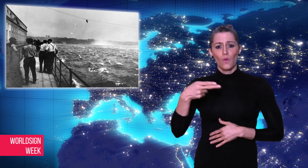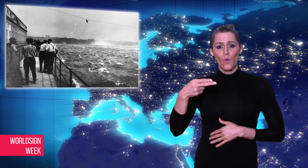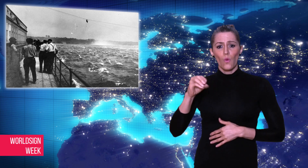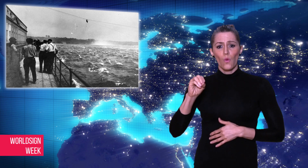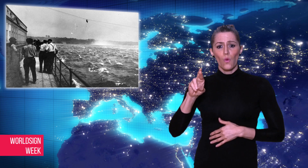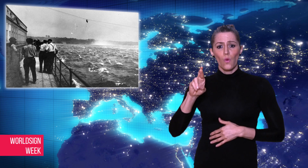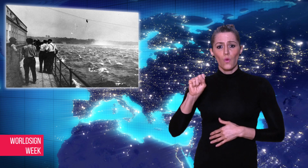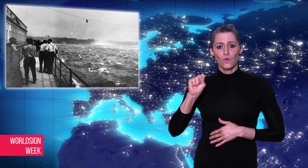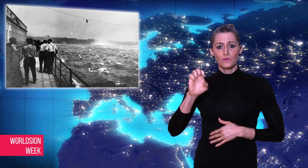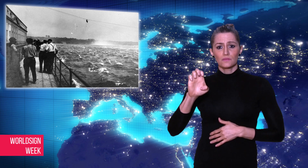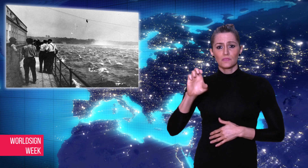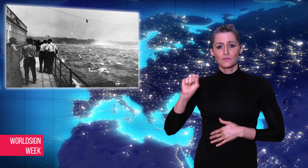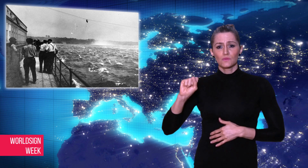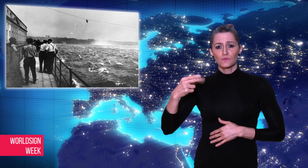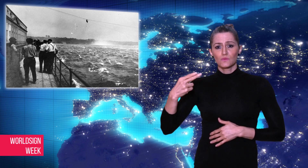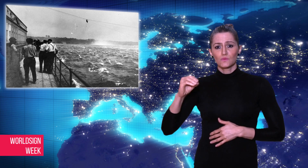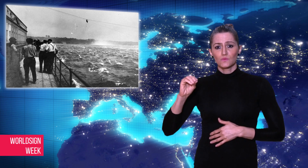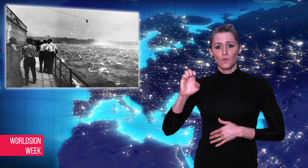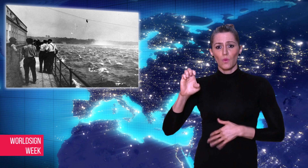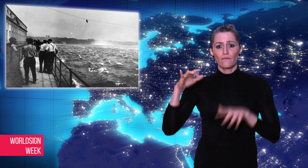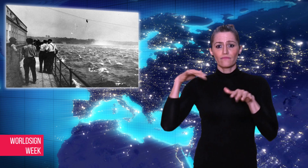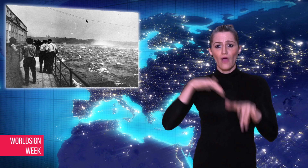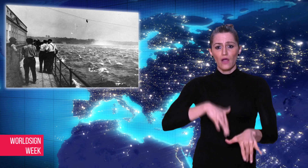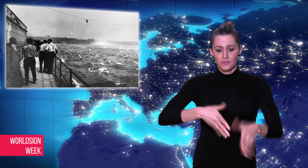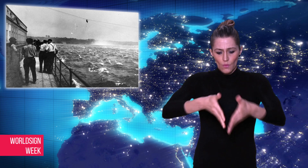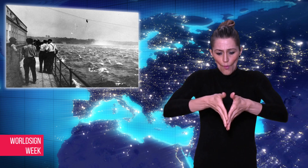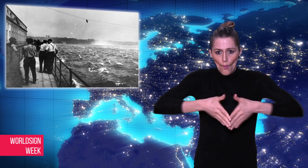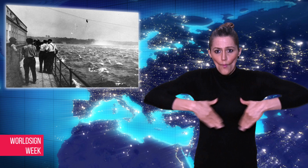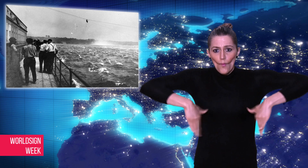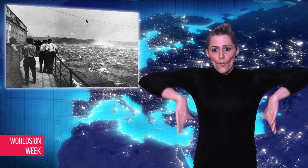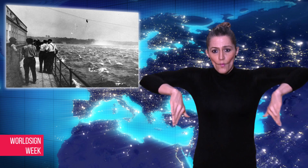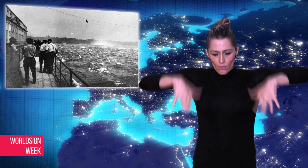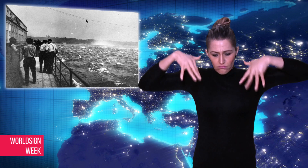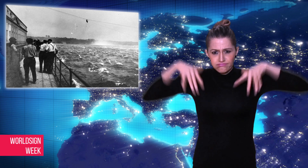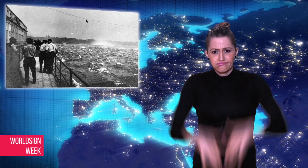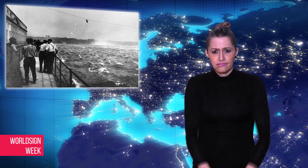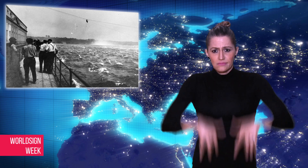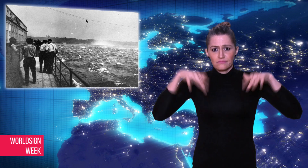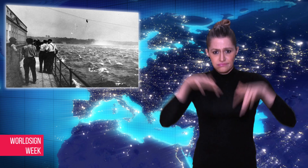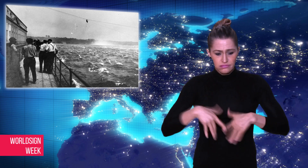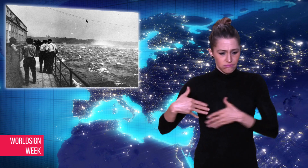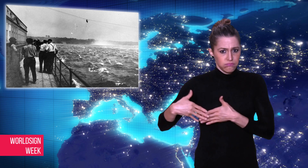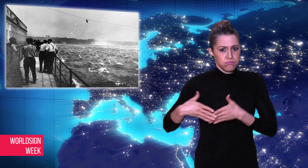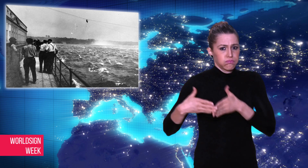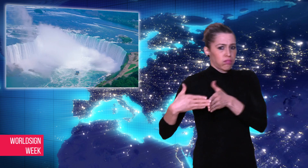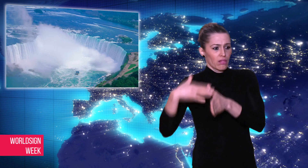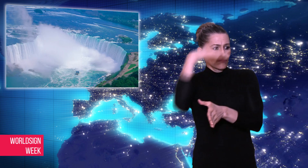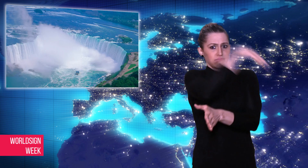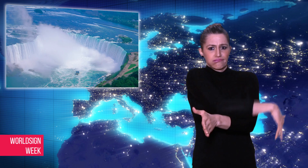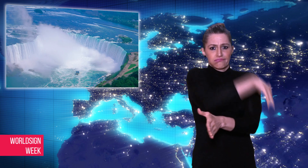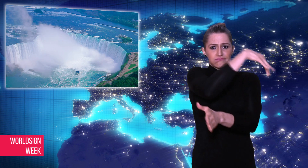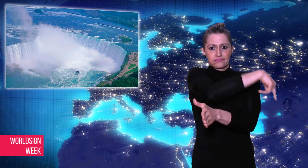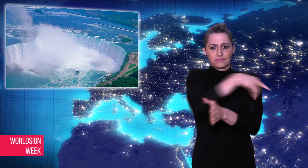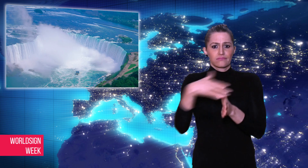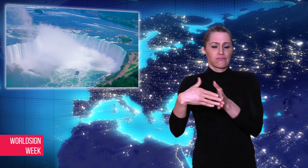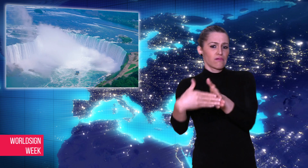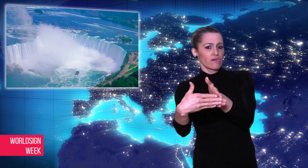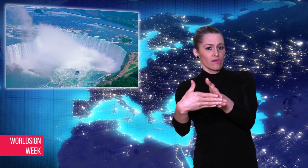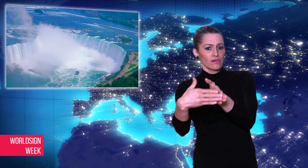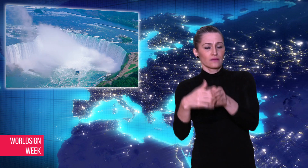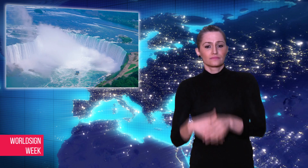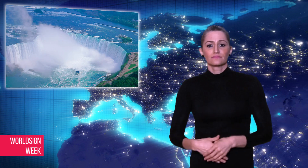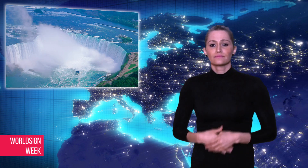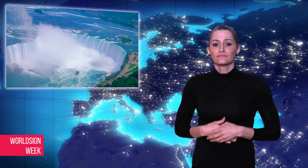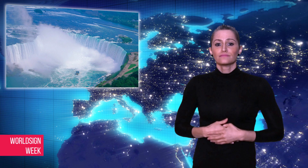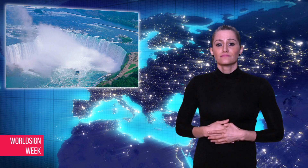stranding the boat near the Horseshoe Falls.